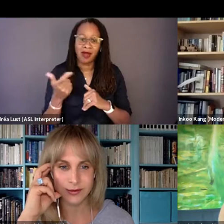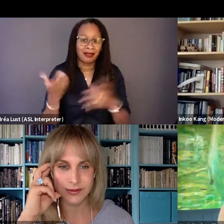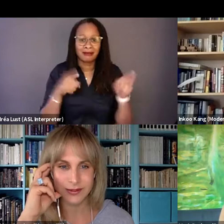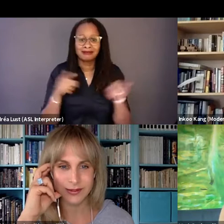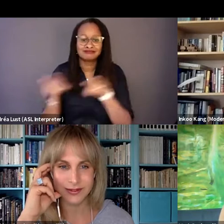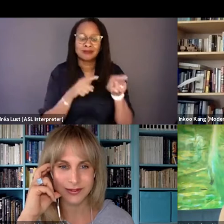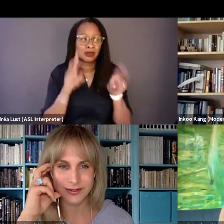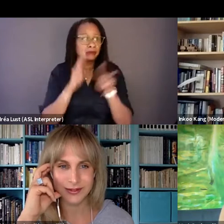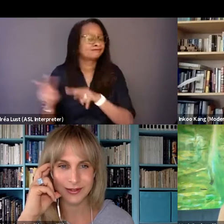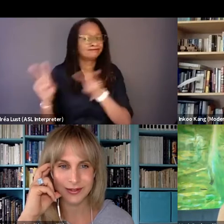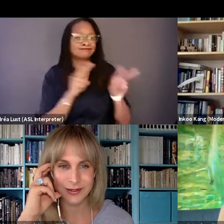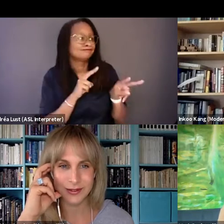oh, this is what is happening.